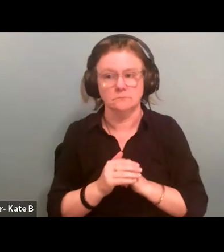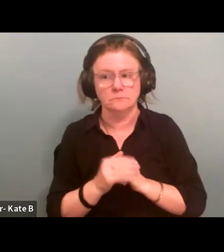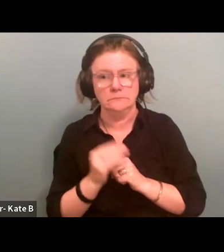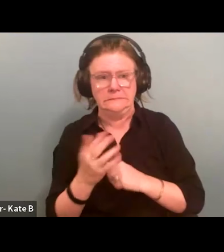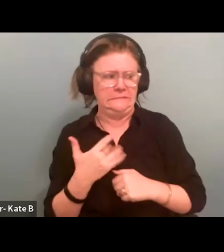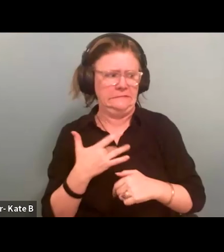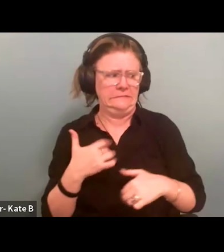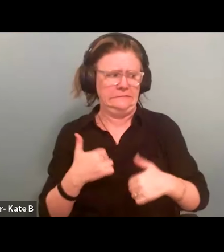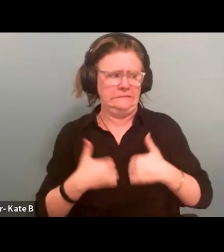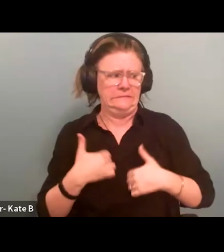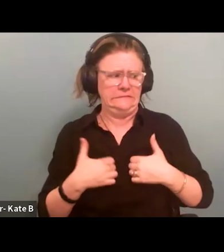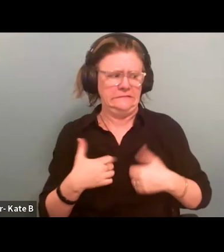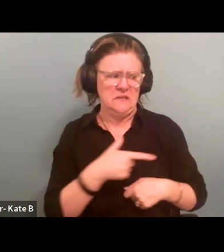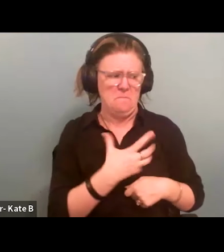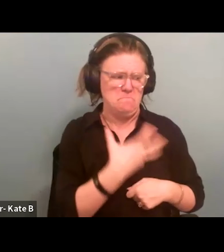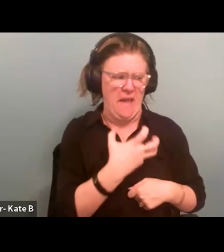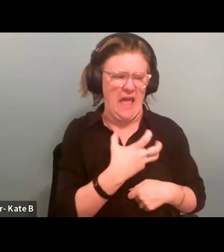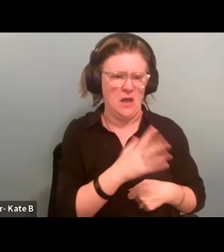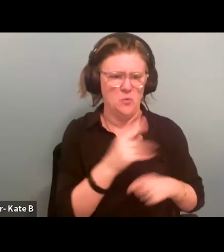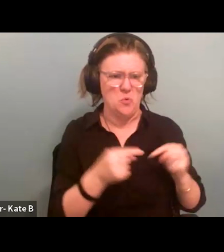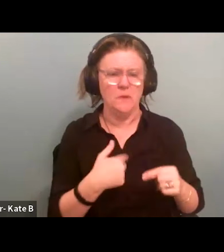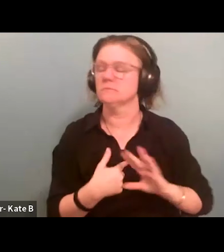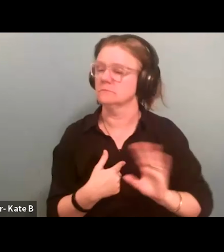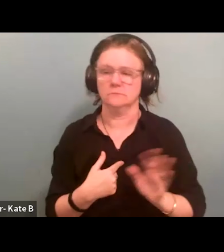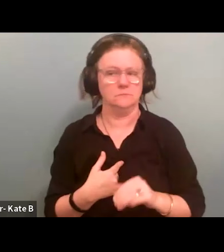hesitant to call the number. So how do you call?